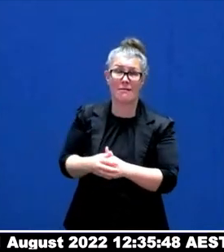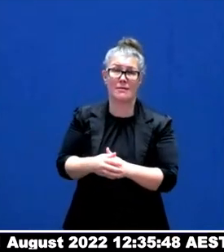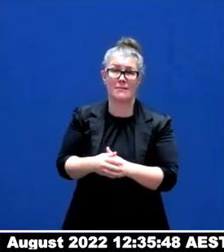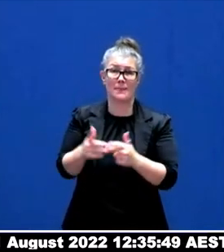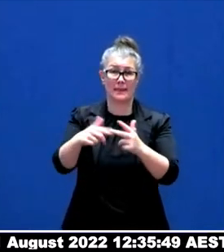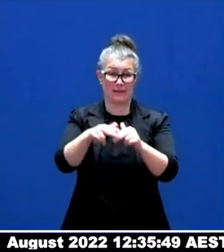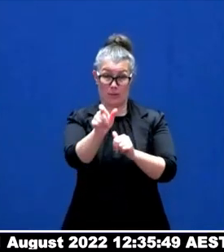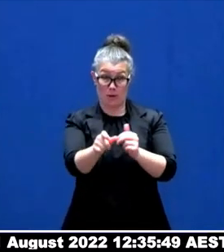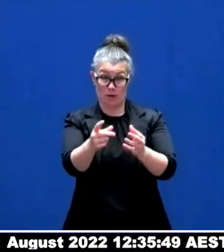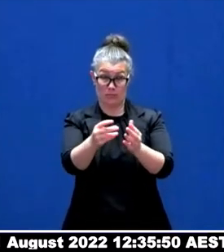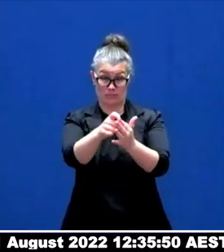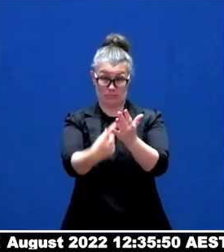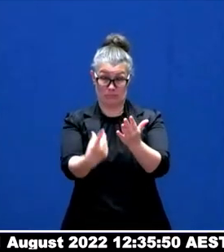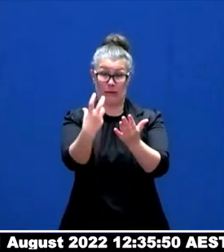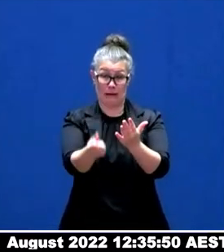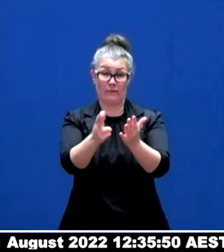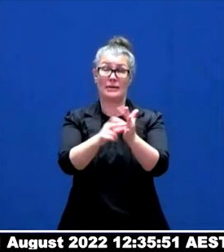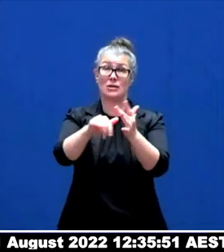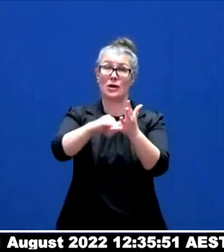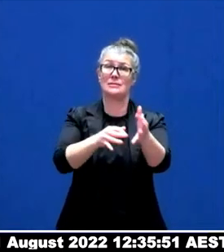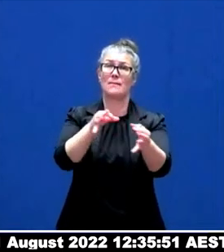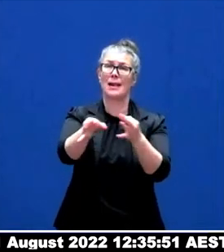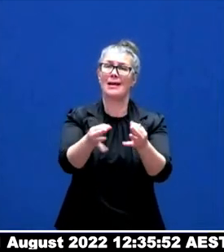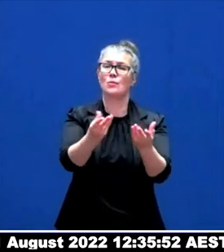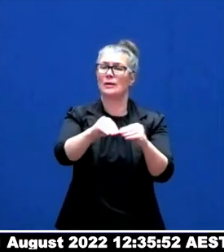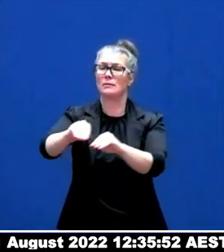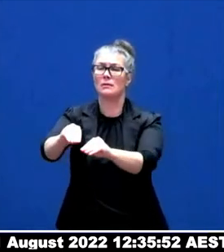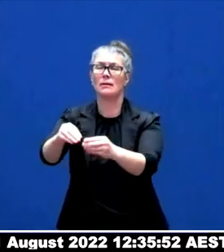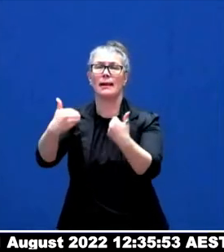living in a refuge, for example, or a property managed by community housing